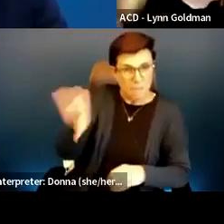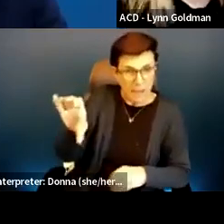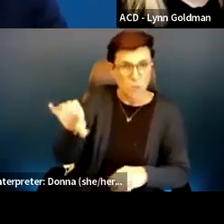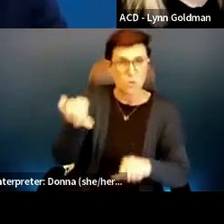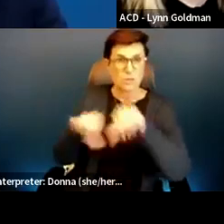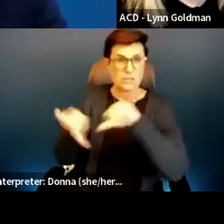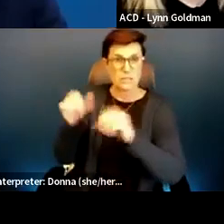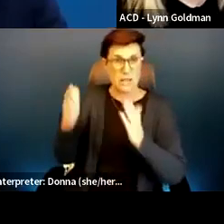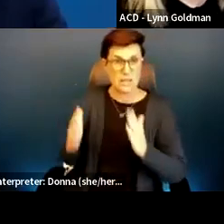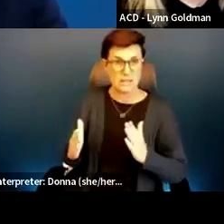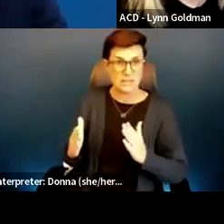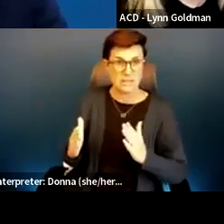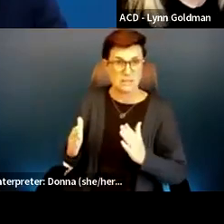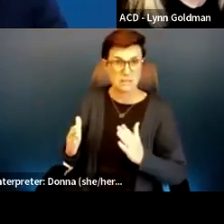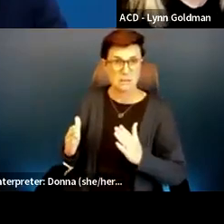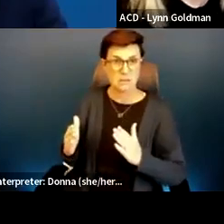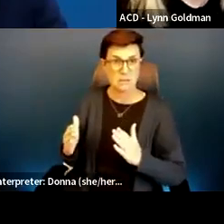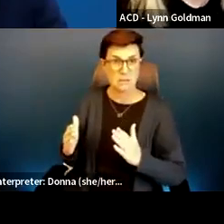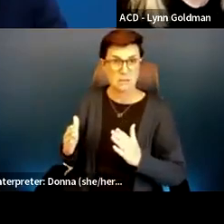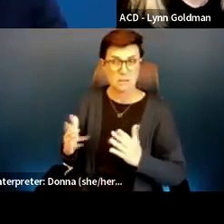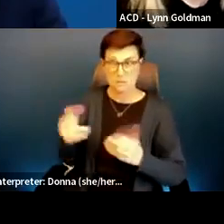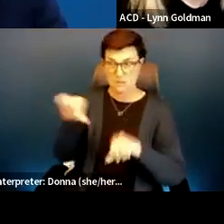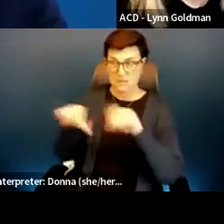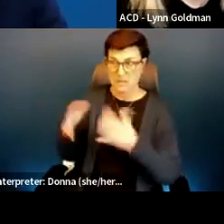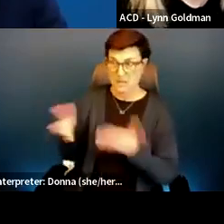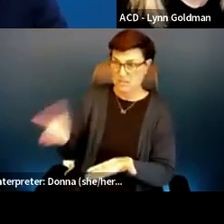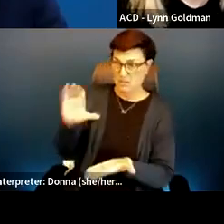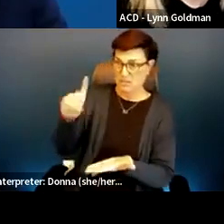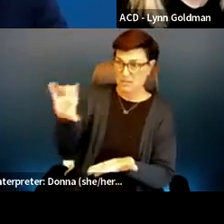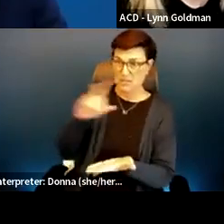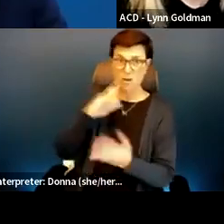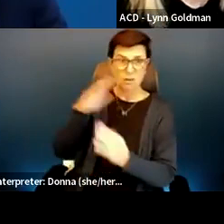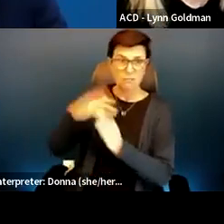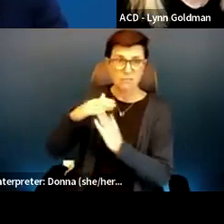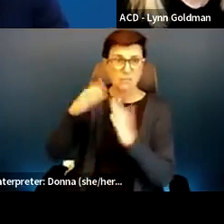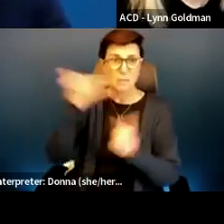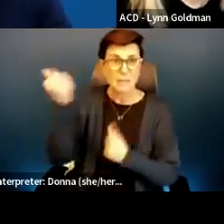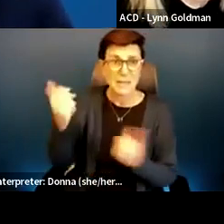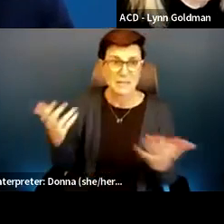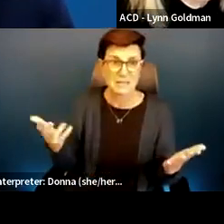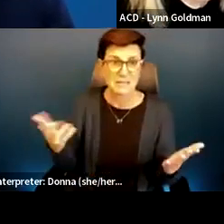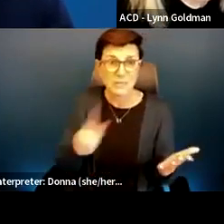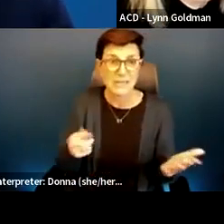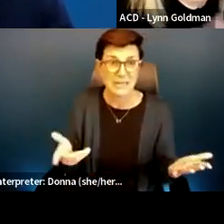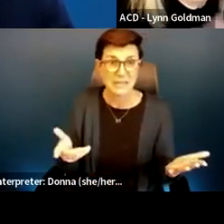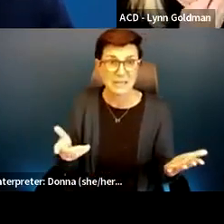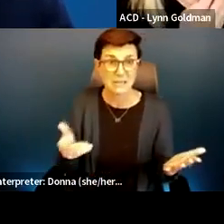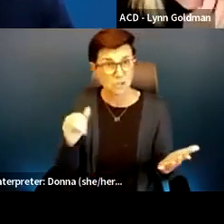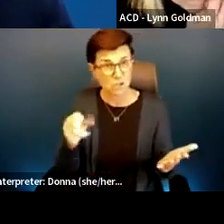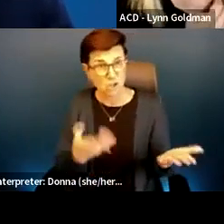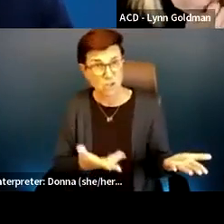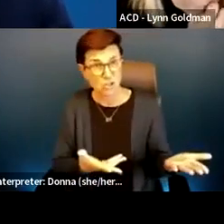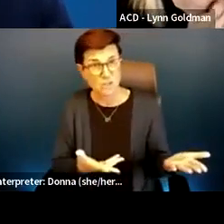because they are the best, really, they are. Josh? I don't think I would add anything to that.